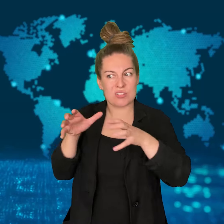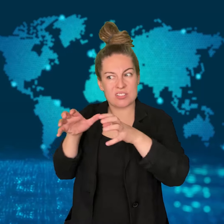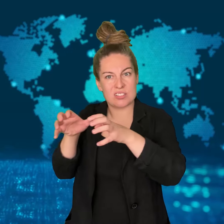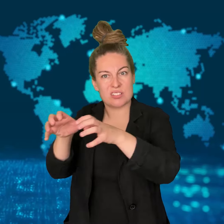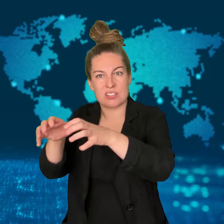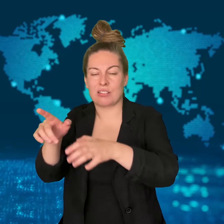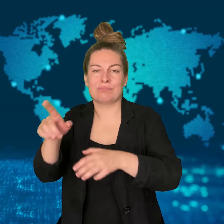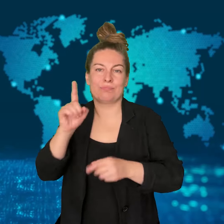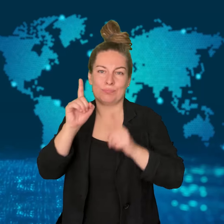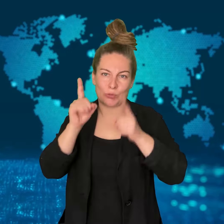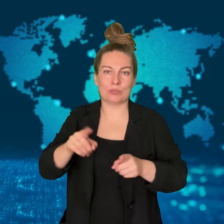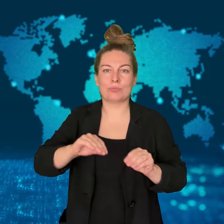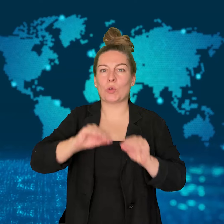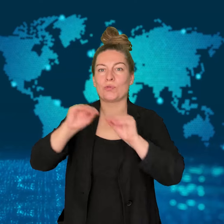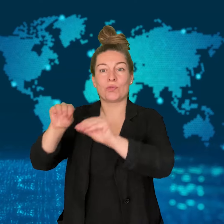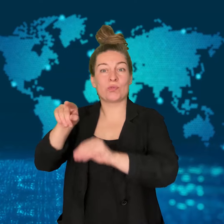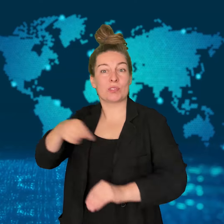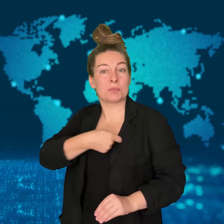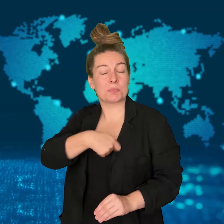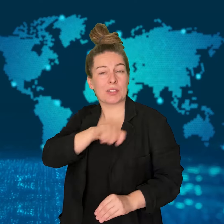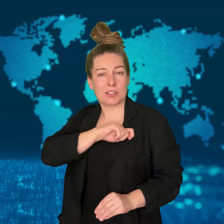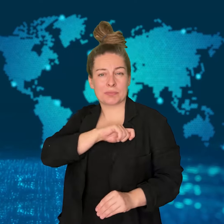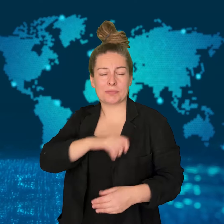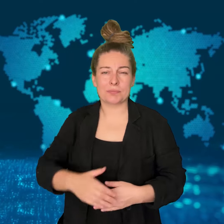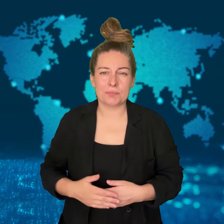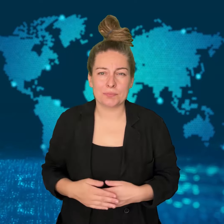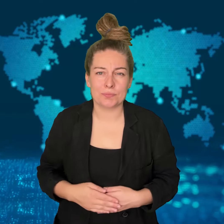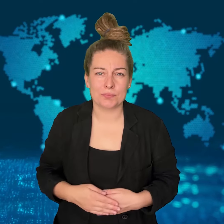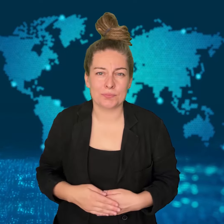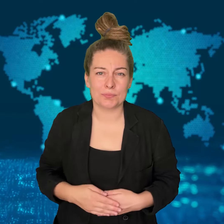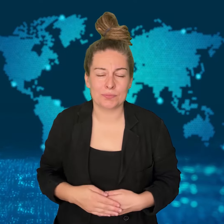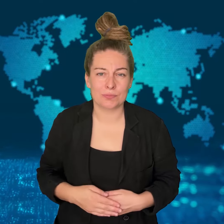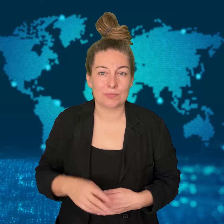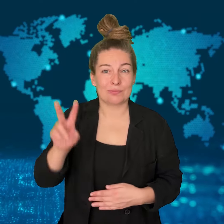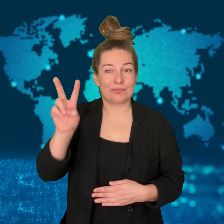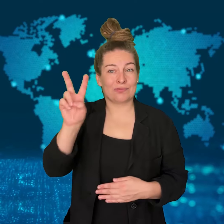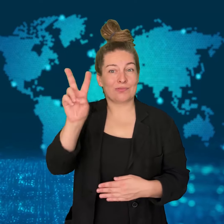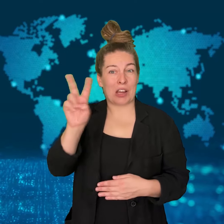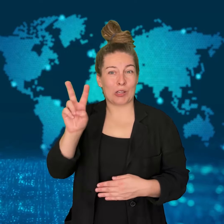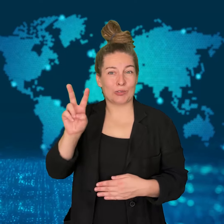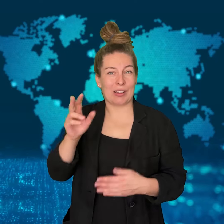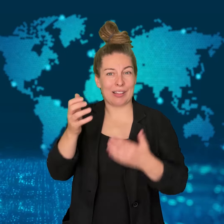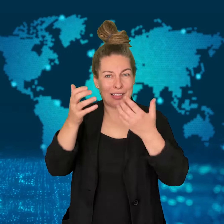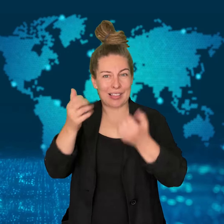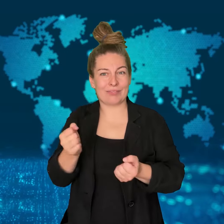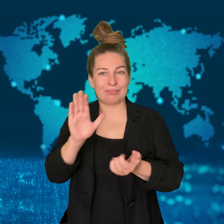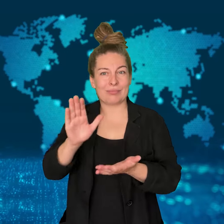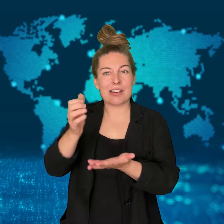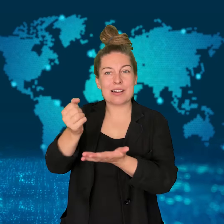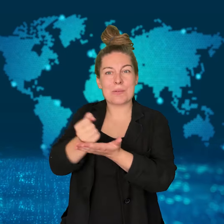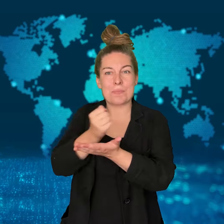Maduro's regime.